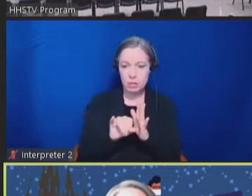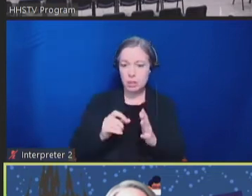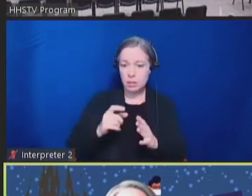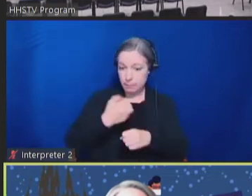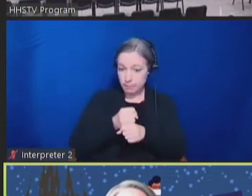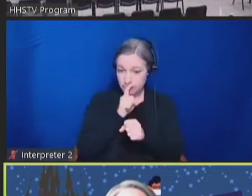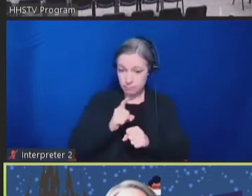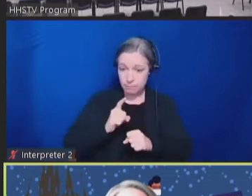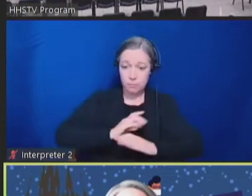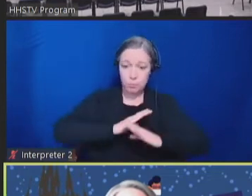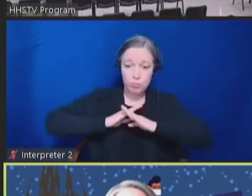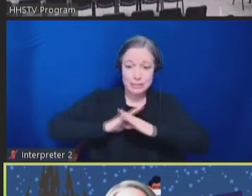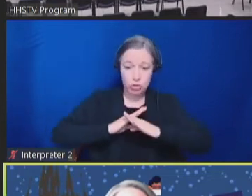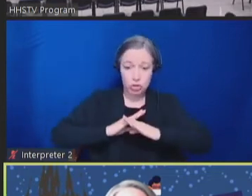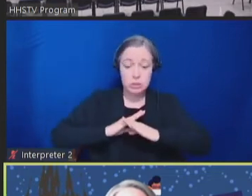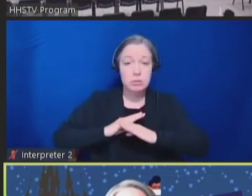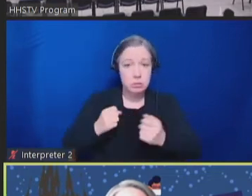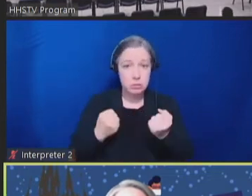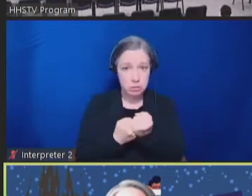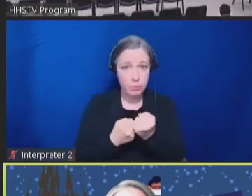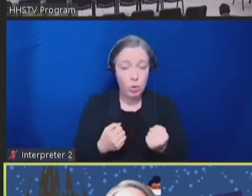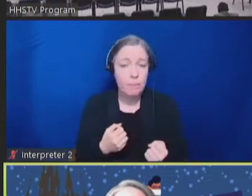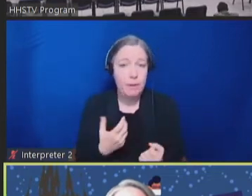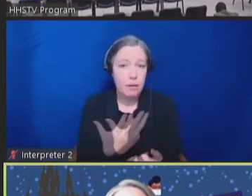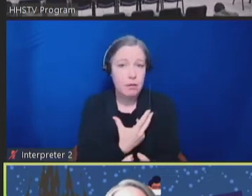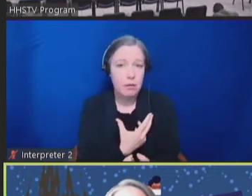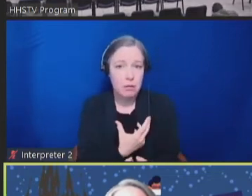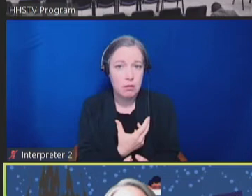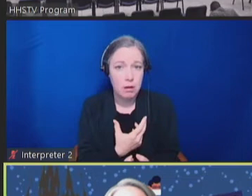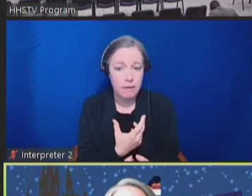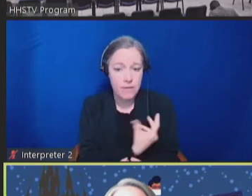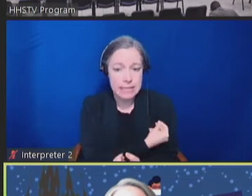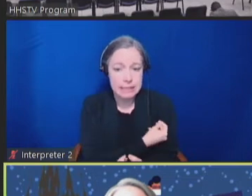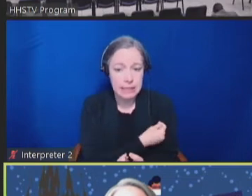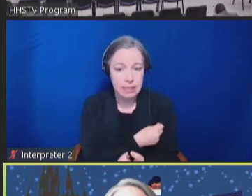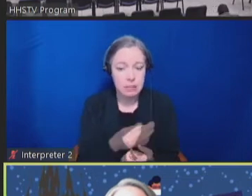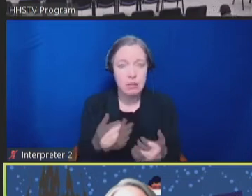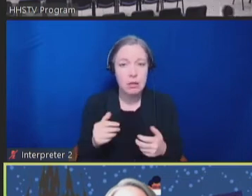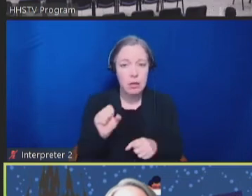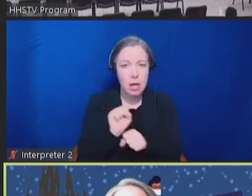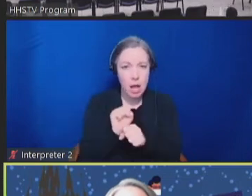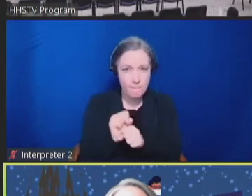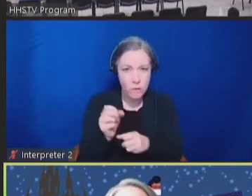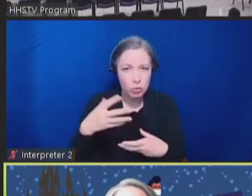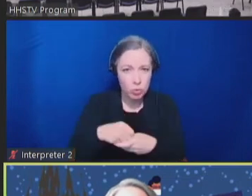supported by the U.S. government since 2020. These efforts have included supporting immune